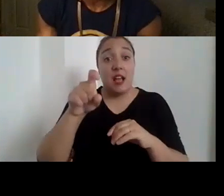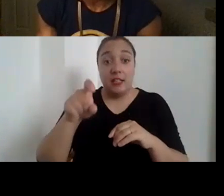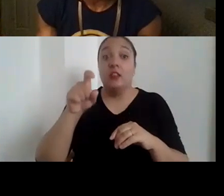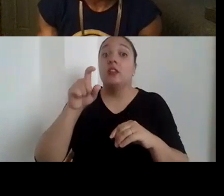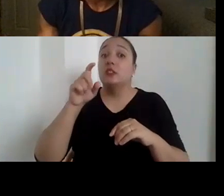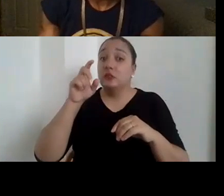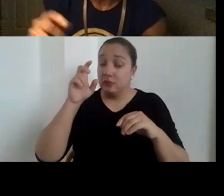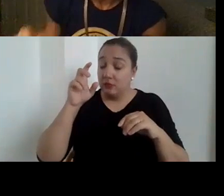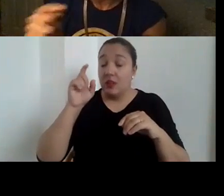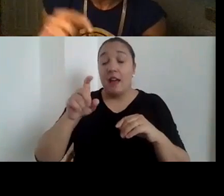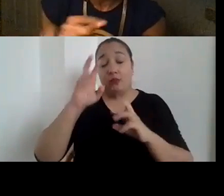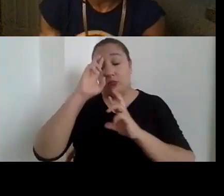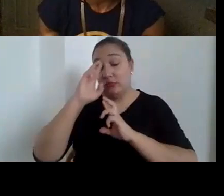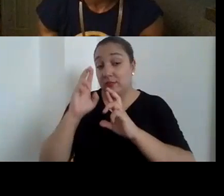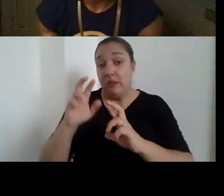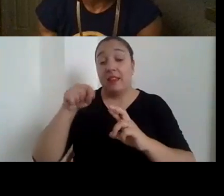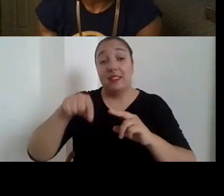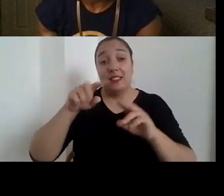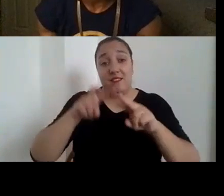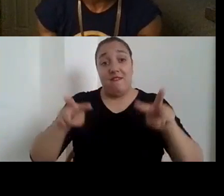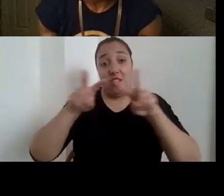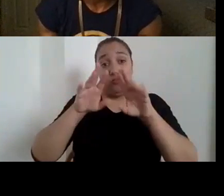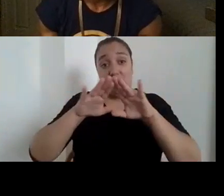systems and the people who hold those value systems up.